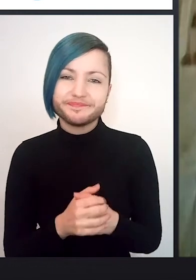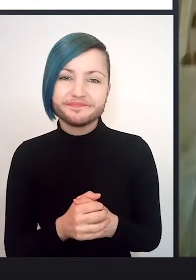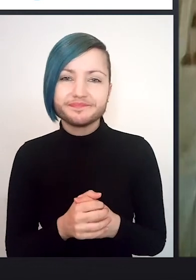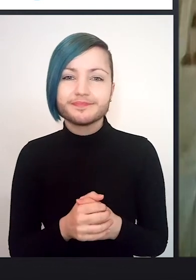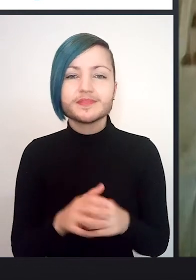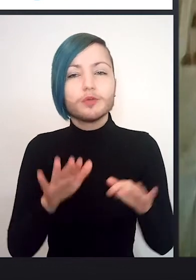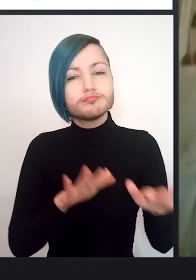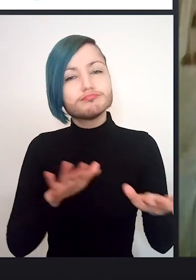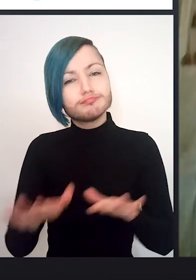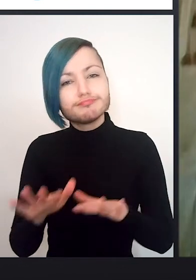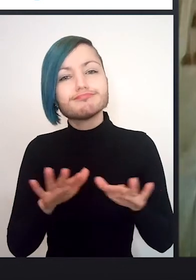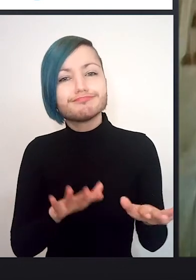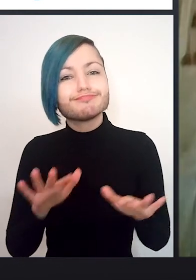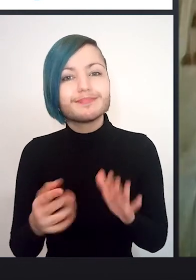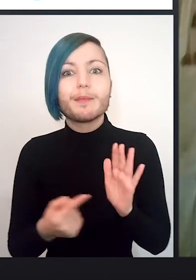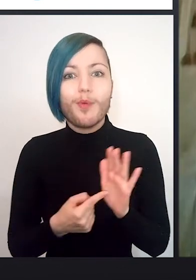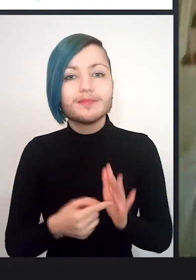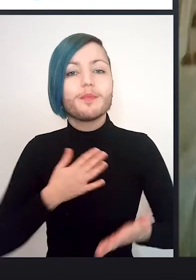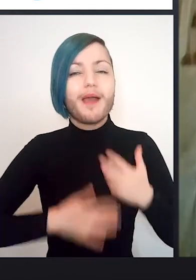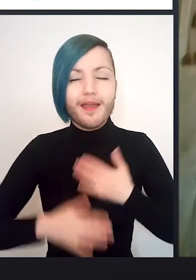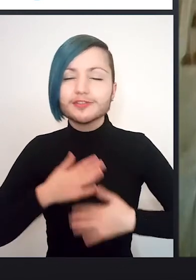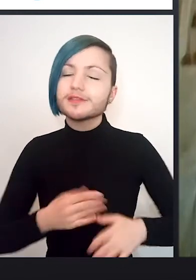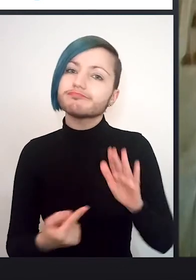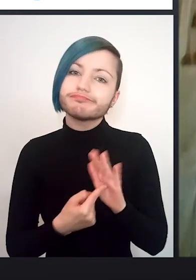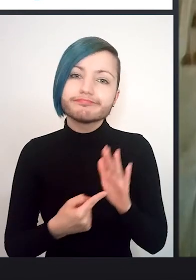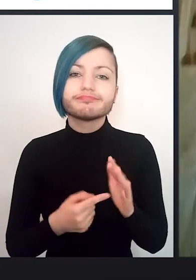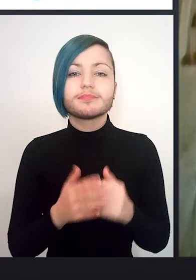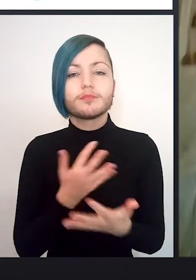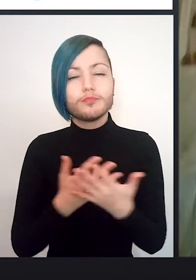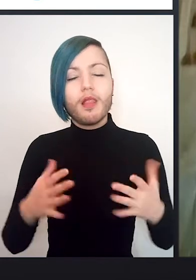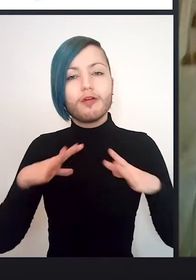So give yourself the time, be patient and have plenty of rest.